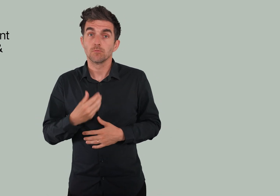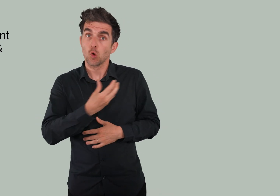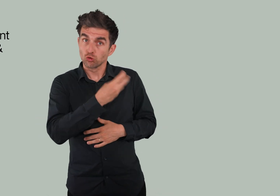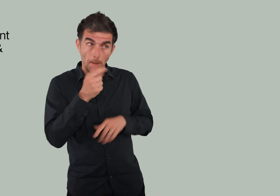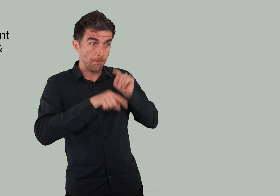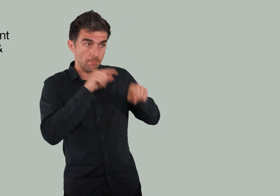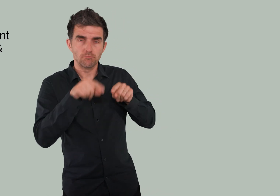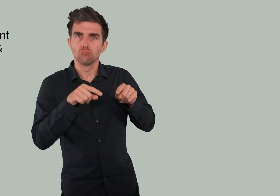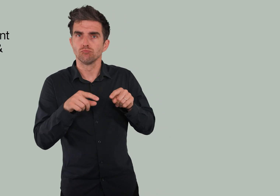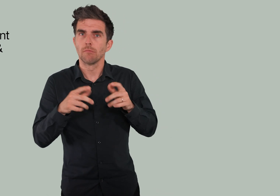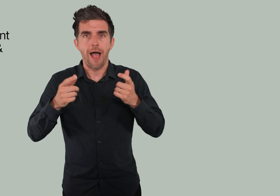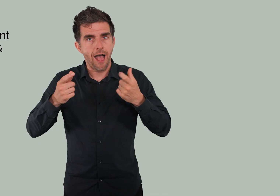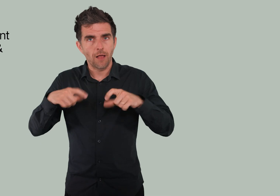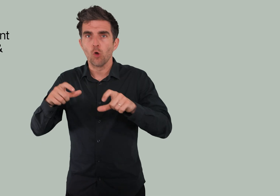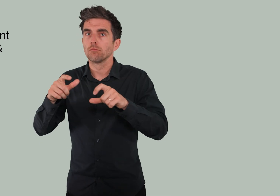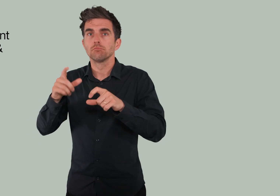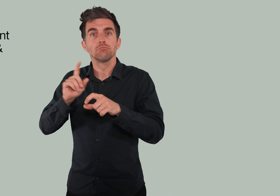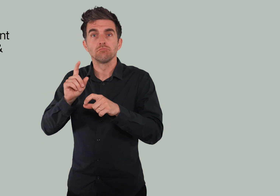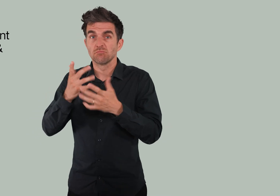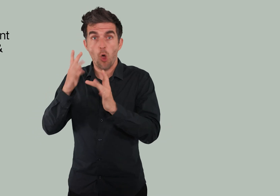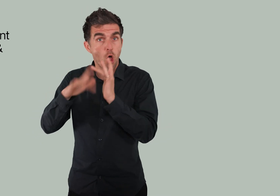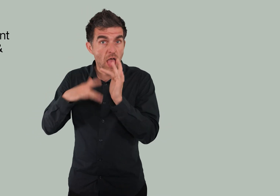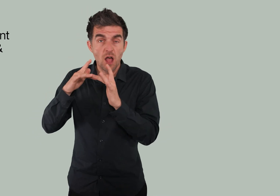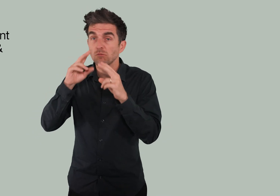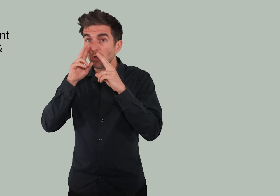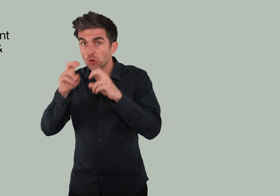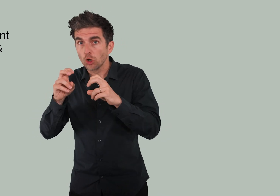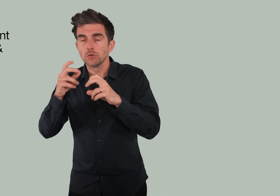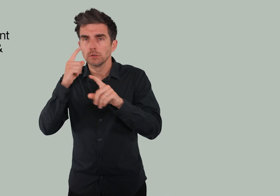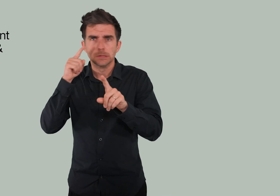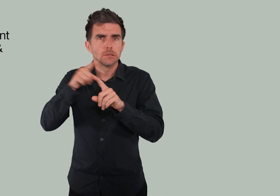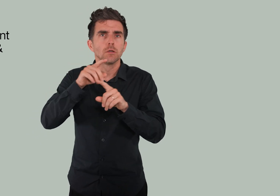Some customers carry out online research or revert to